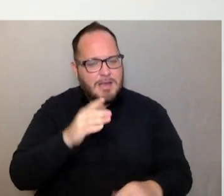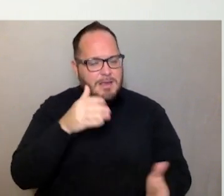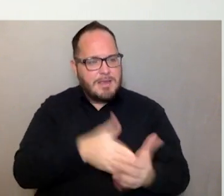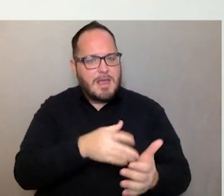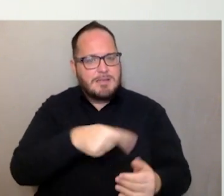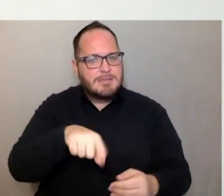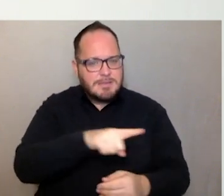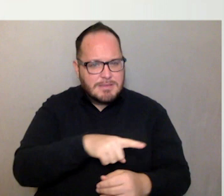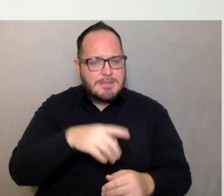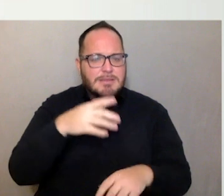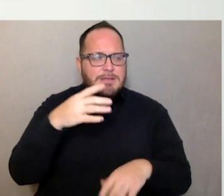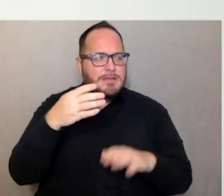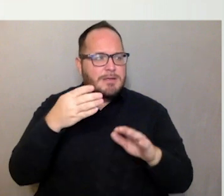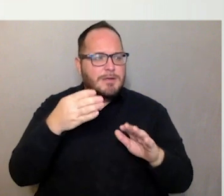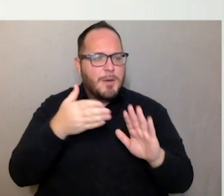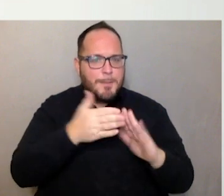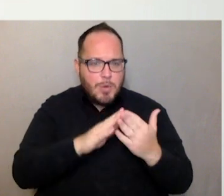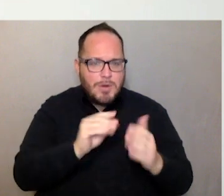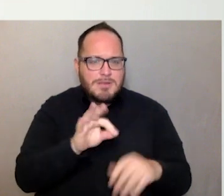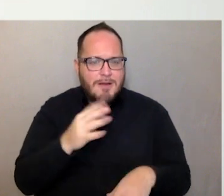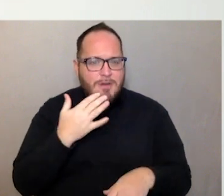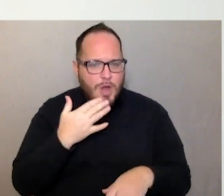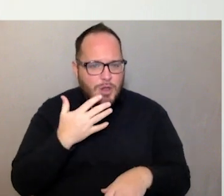COMMUNITIES, WHICH ARE ESPECIALLY IMMIGRANT COMMUNITIES OF COLOR.